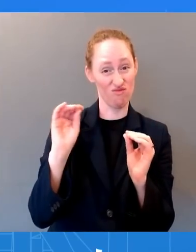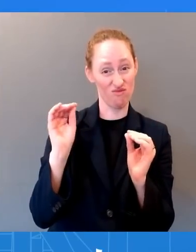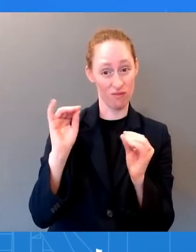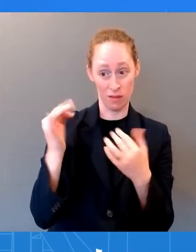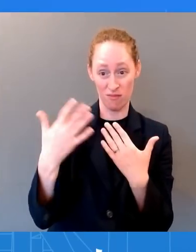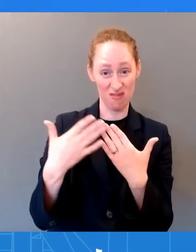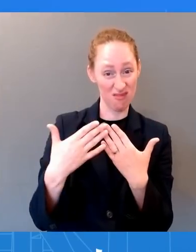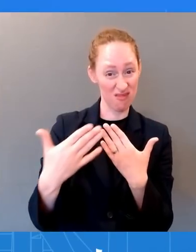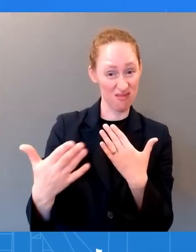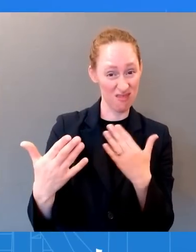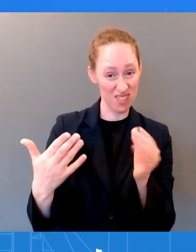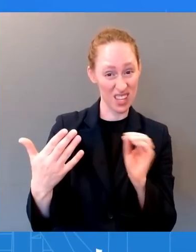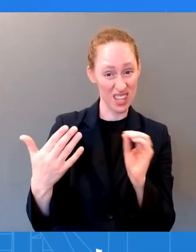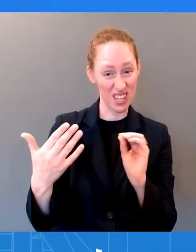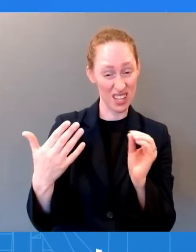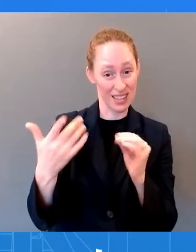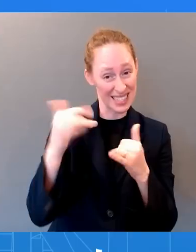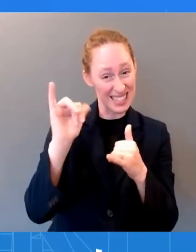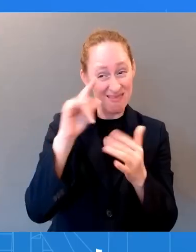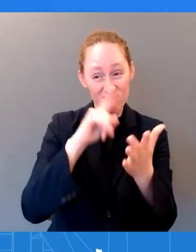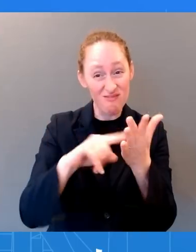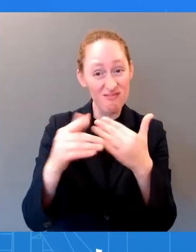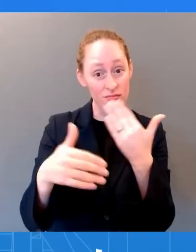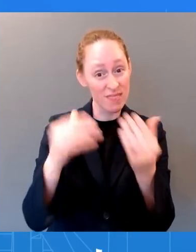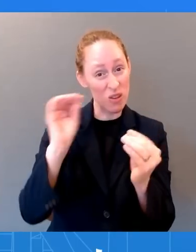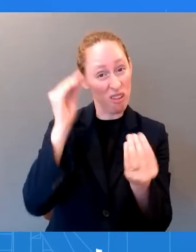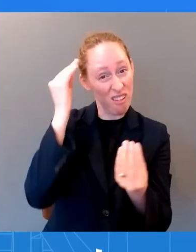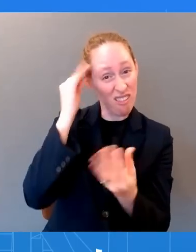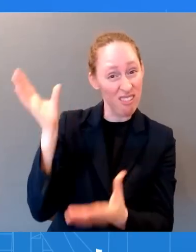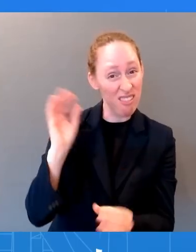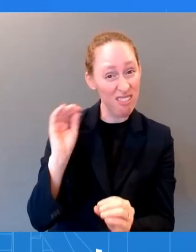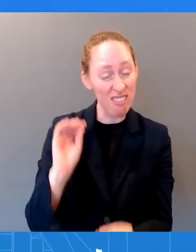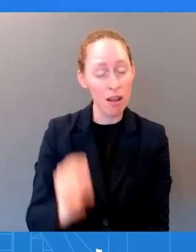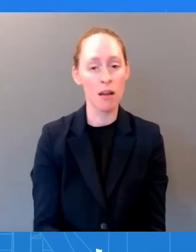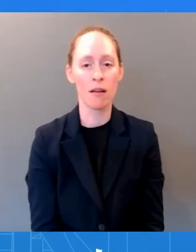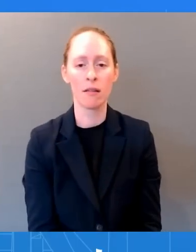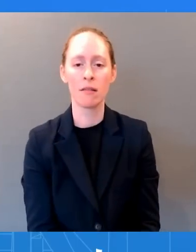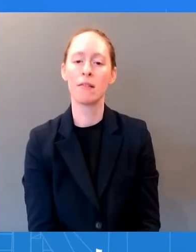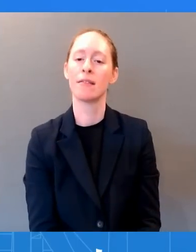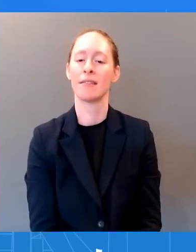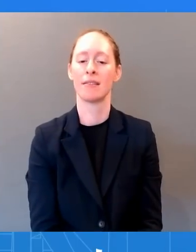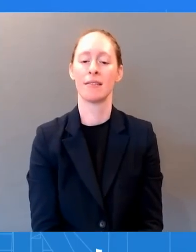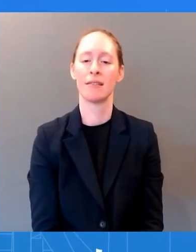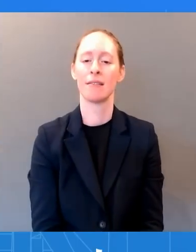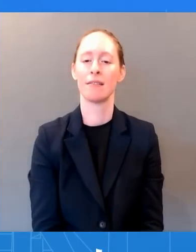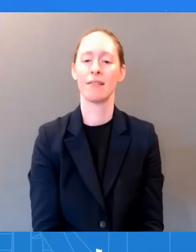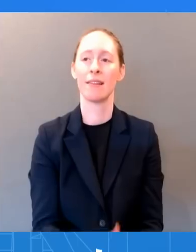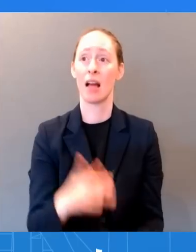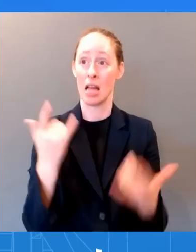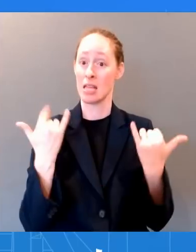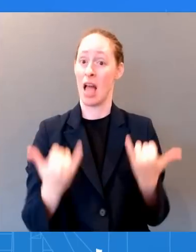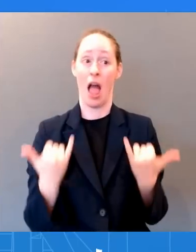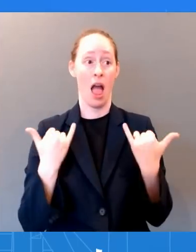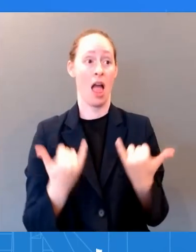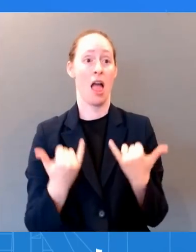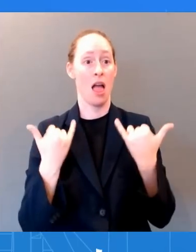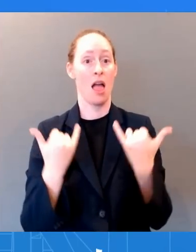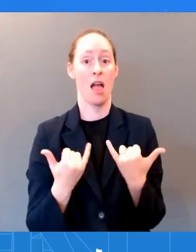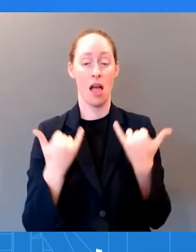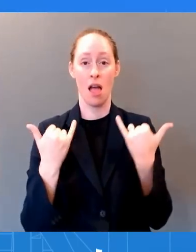I can speak to this moment. I can speak to what is currently happening right now, which is -- which is we're just not going to comment